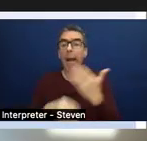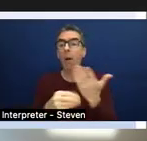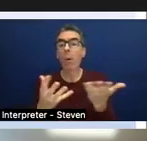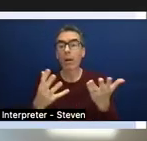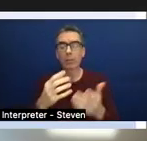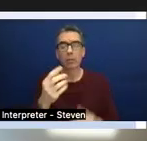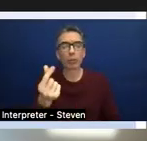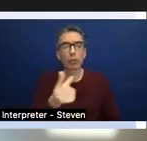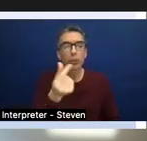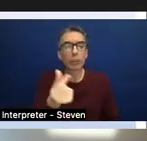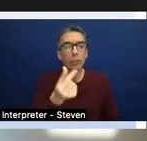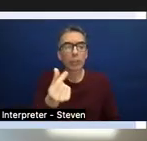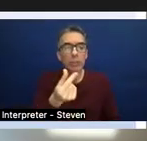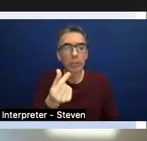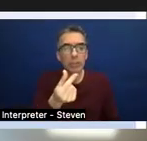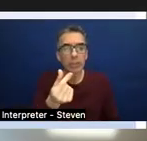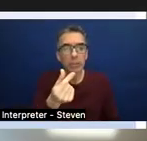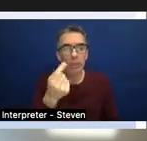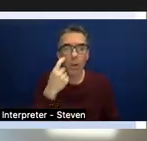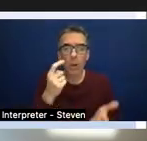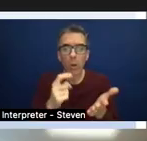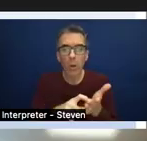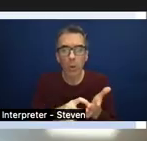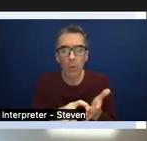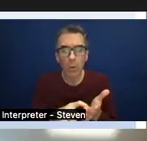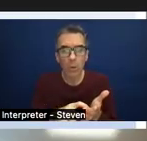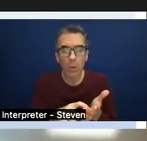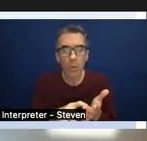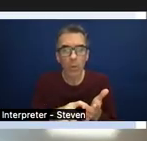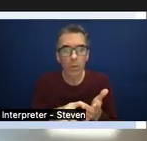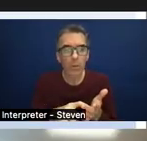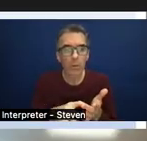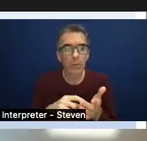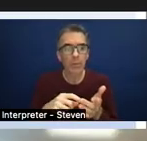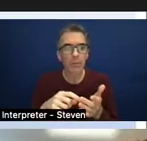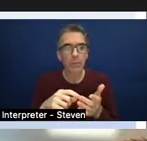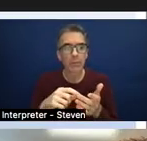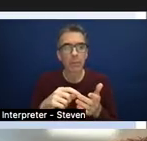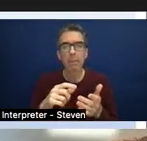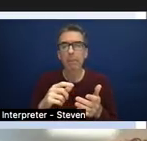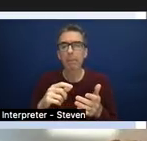would be the overhead passenger information display telling you when the next bus is arriving.